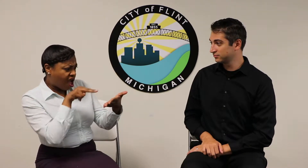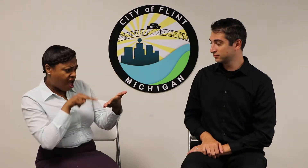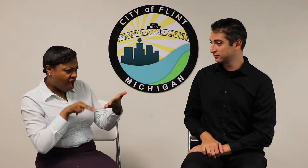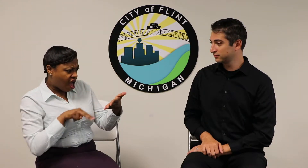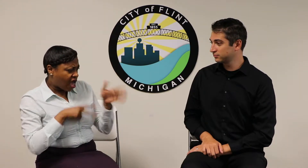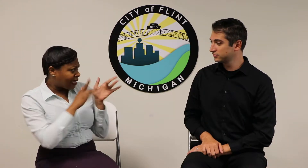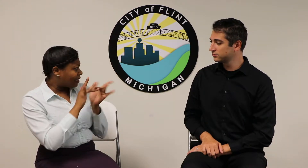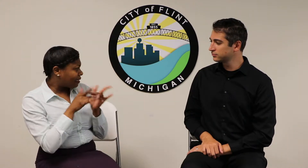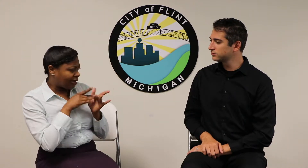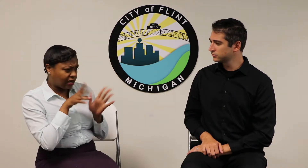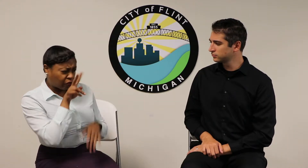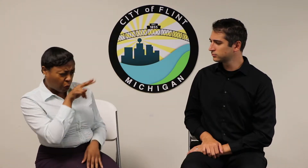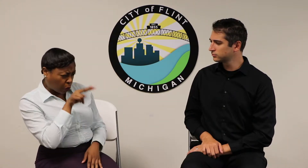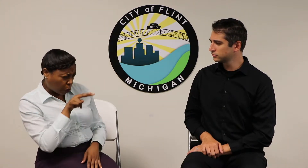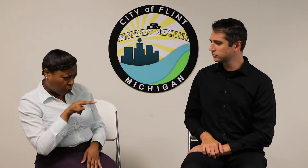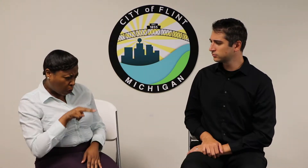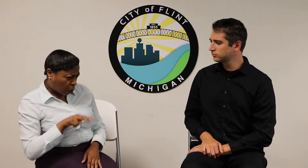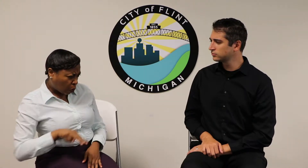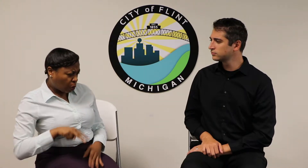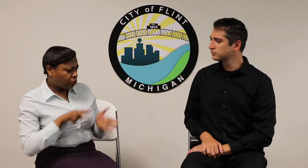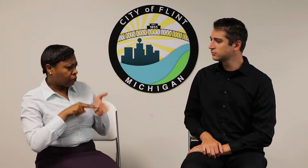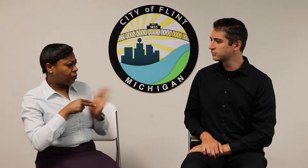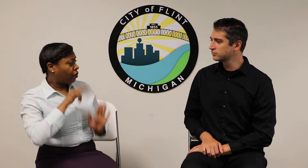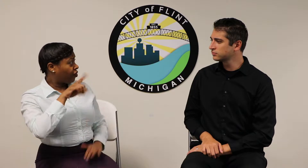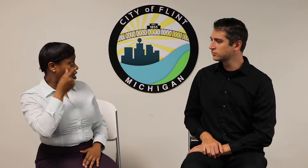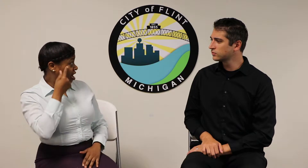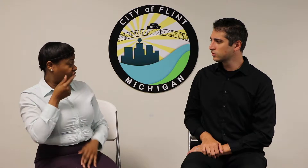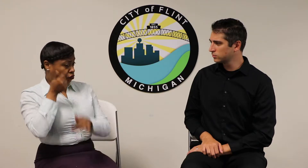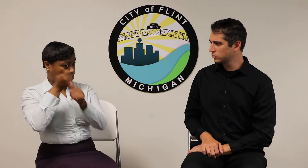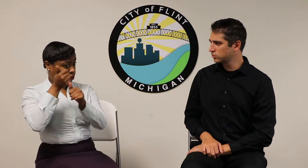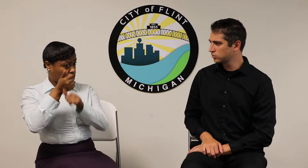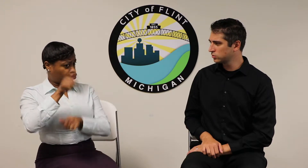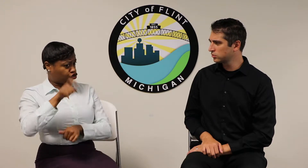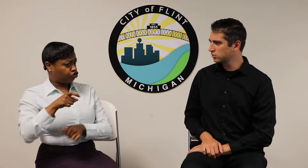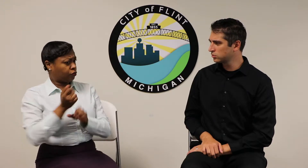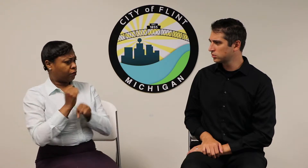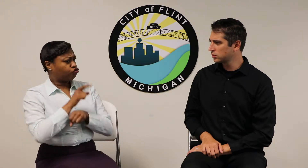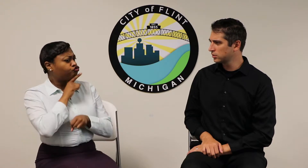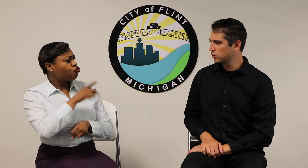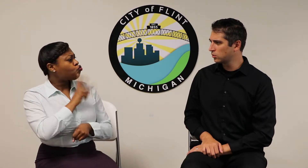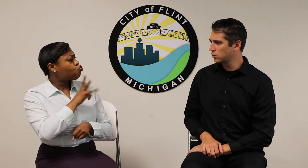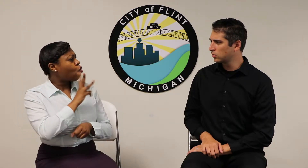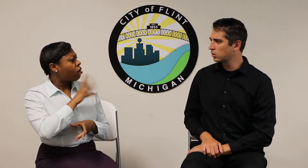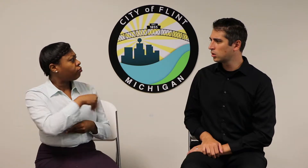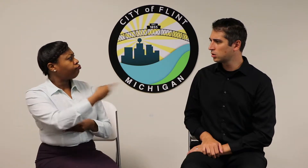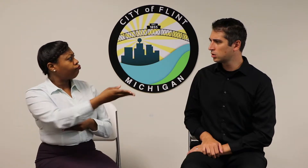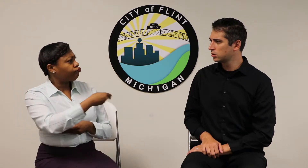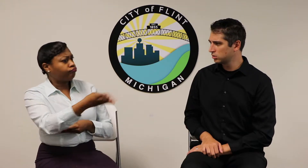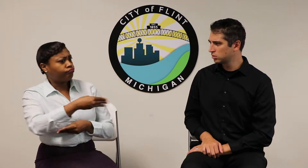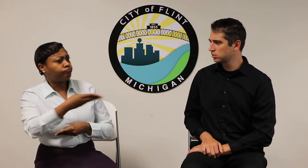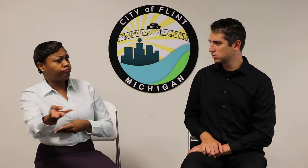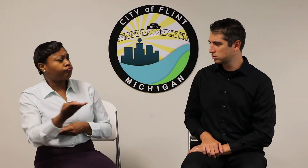I read online that the governor was supposed to make sure there was water deliveries door to door